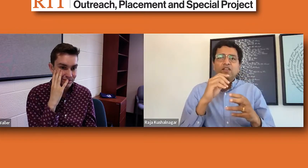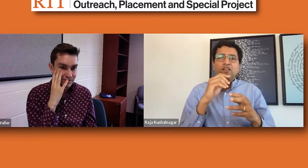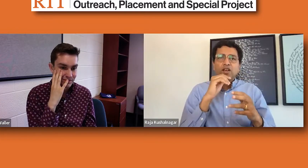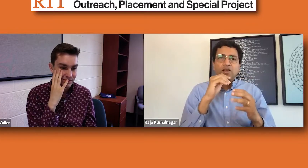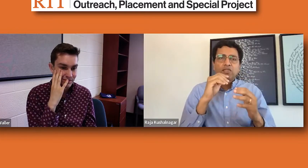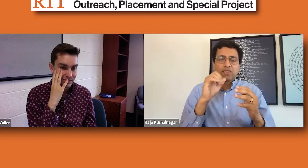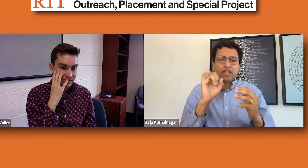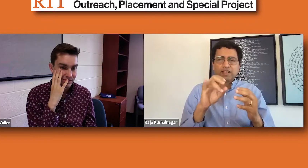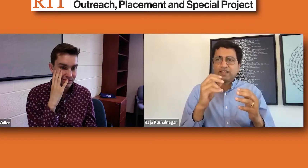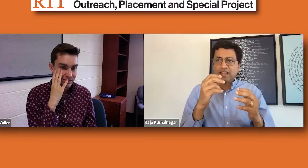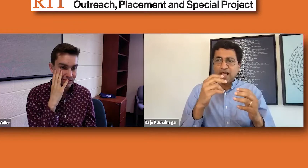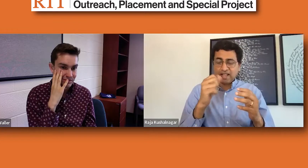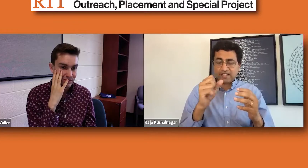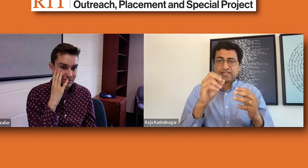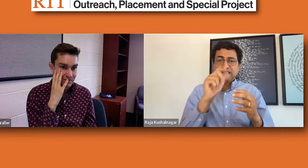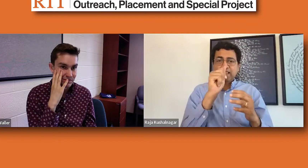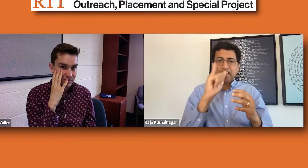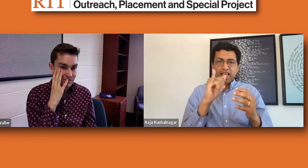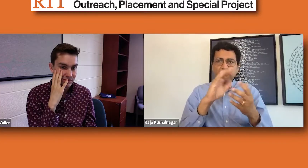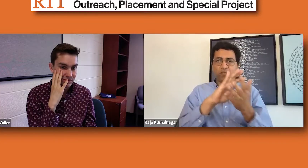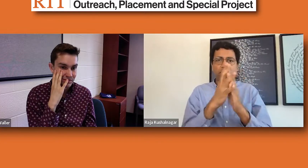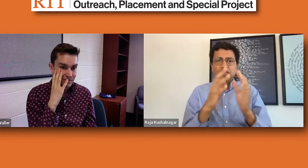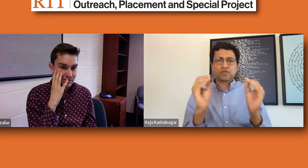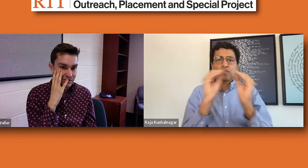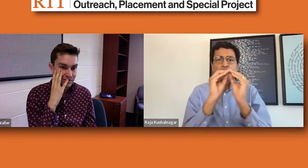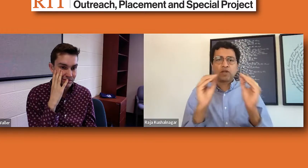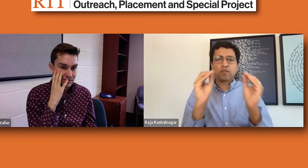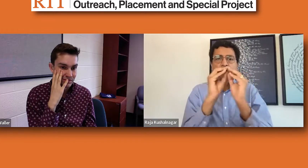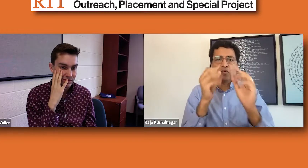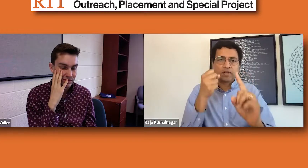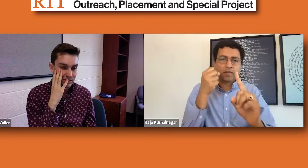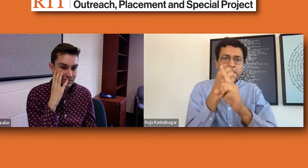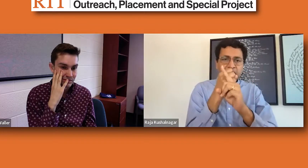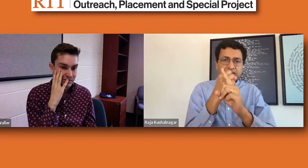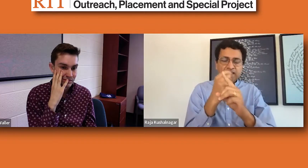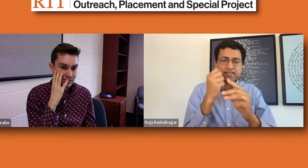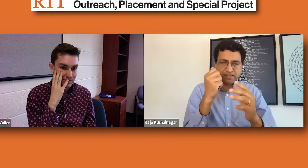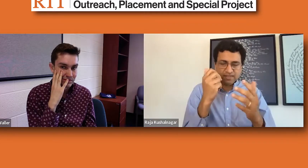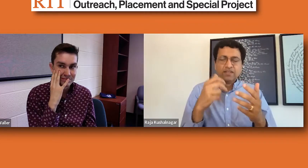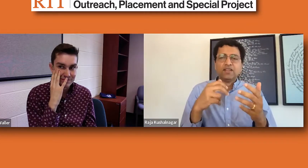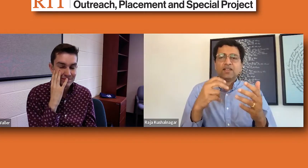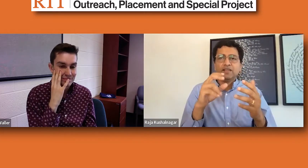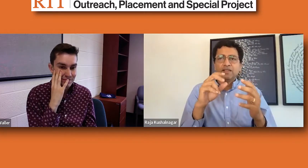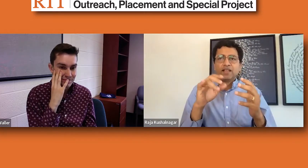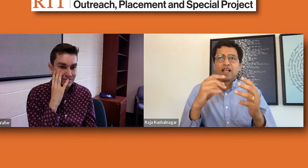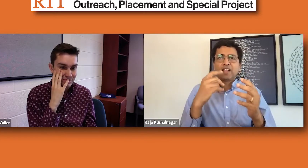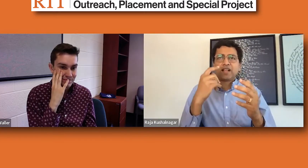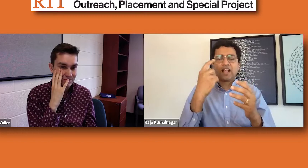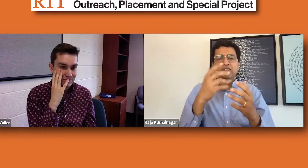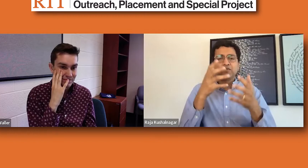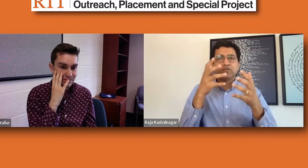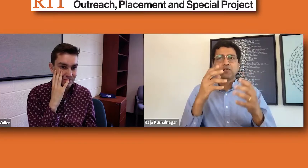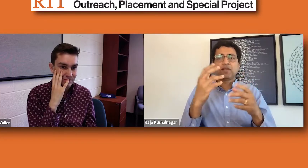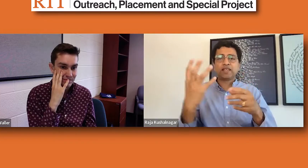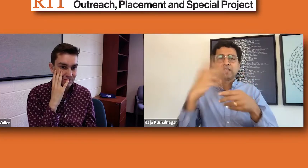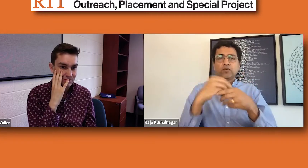And so we do need to be careful as AI becomes more prevalent and impactful on society.